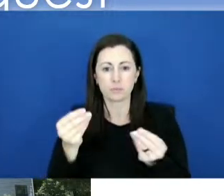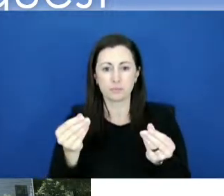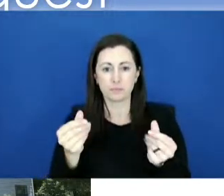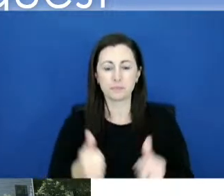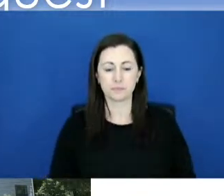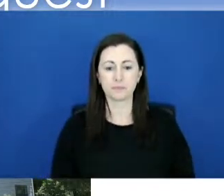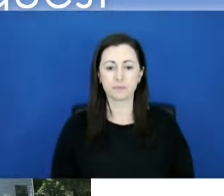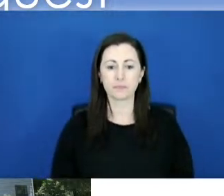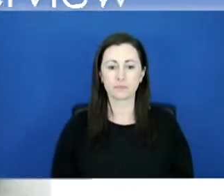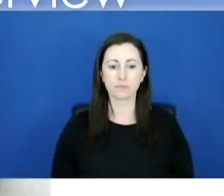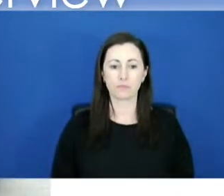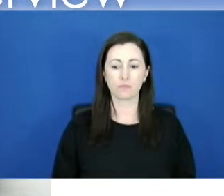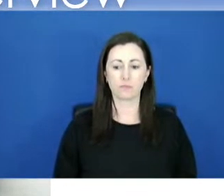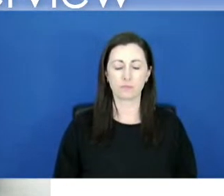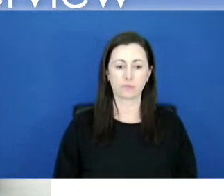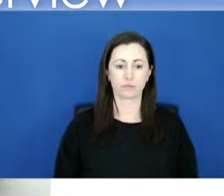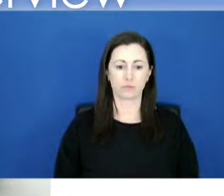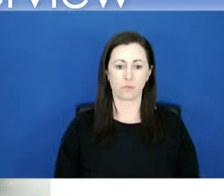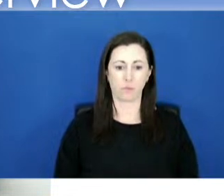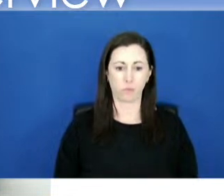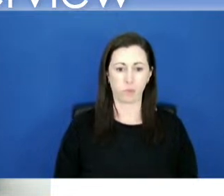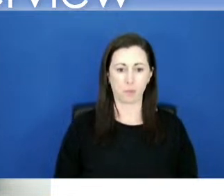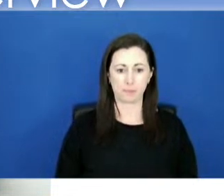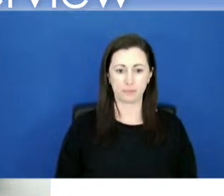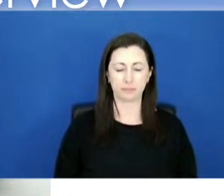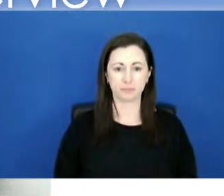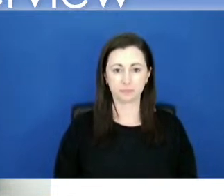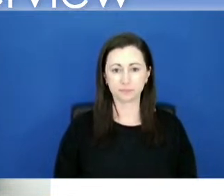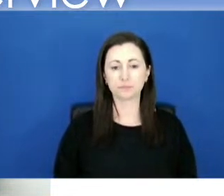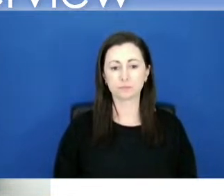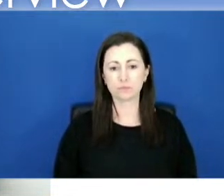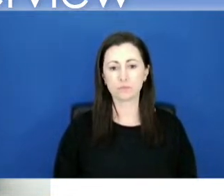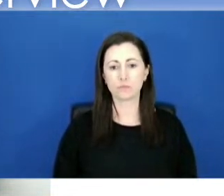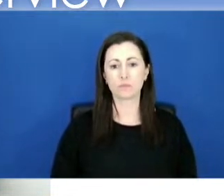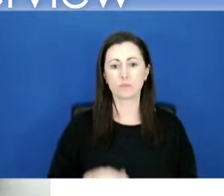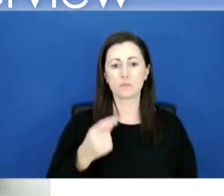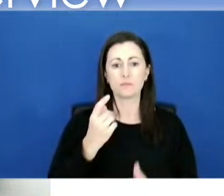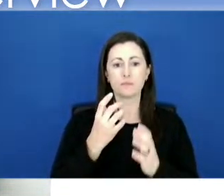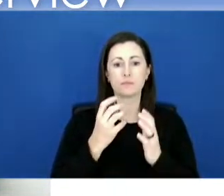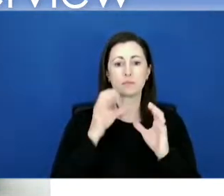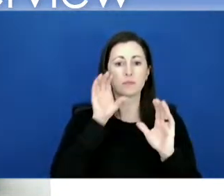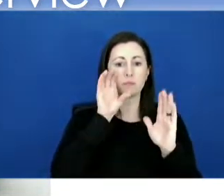BEFORES AND 23-2 BEDROOMS.